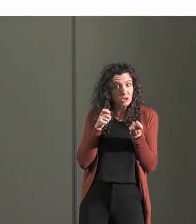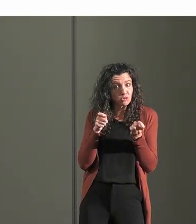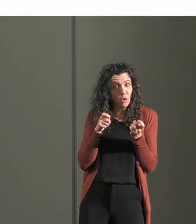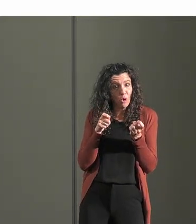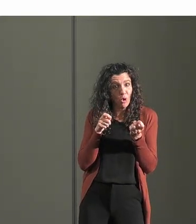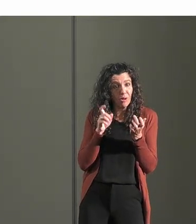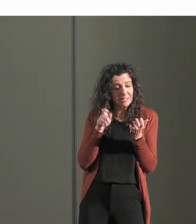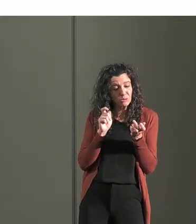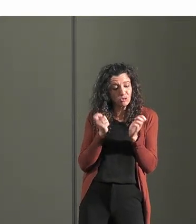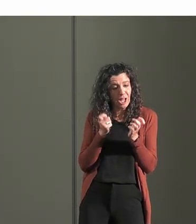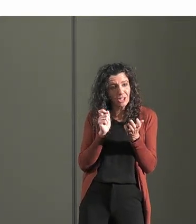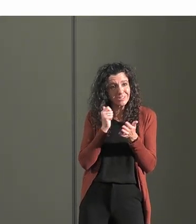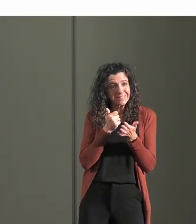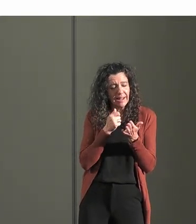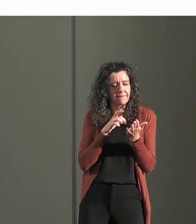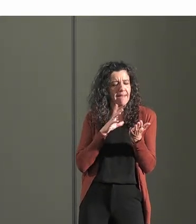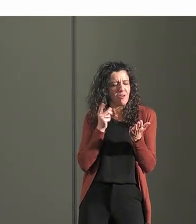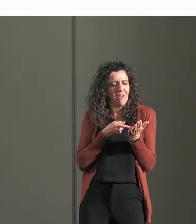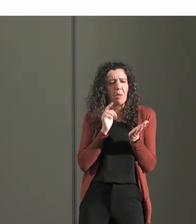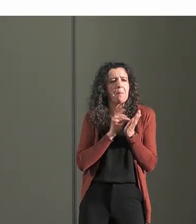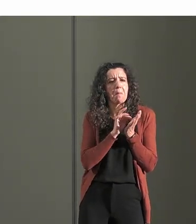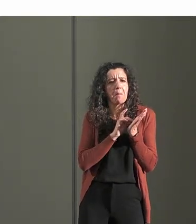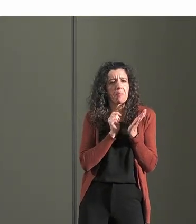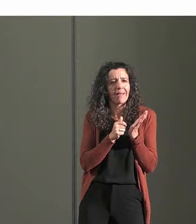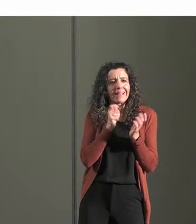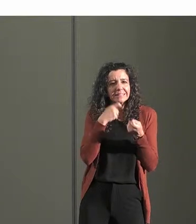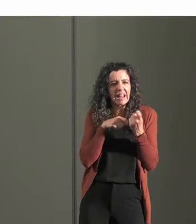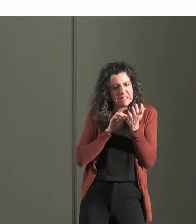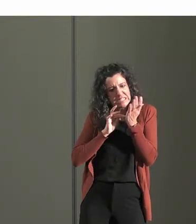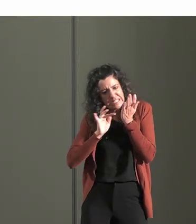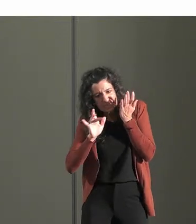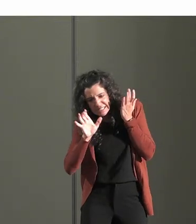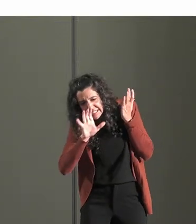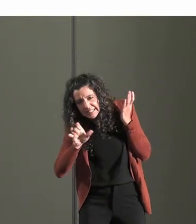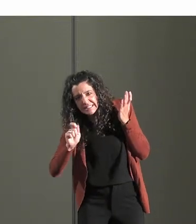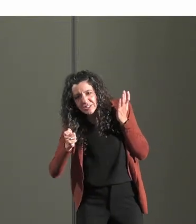feedback to condition control it without digging in the